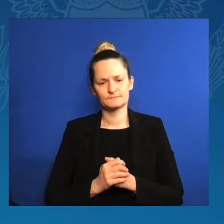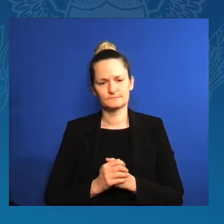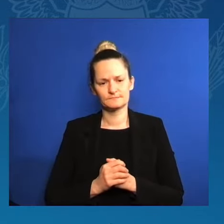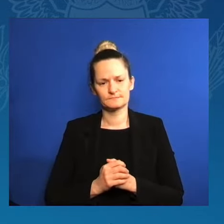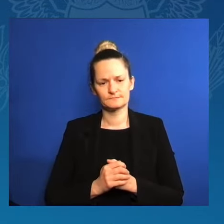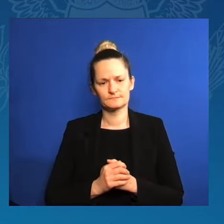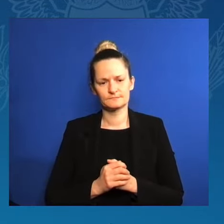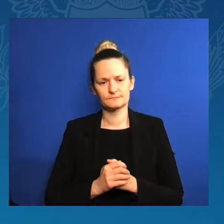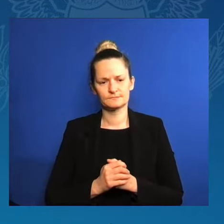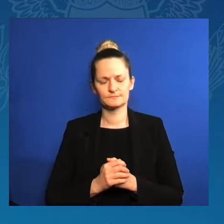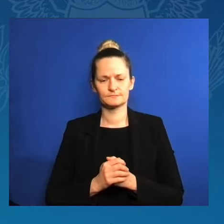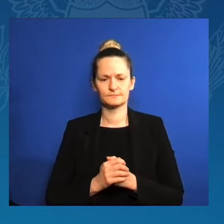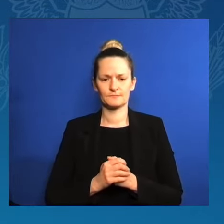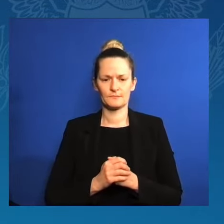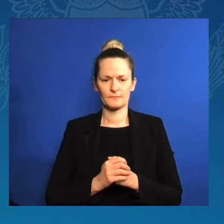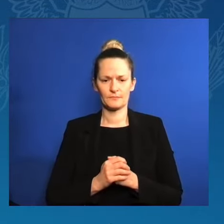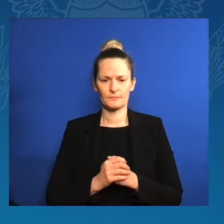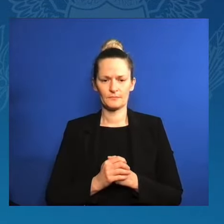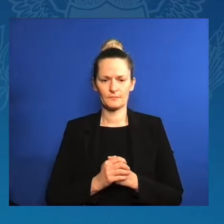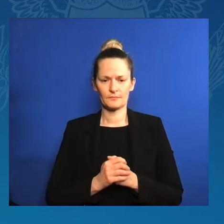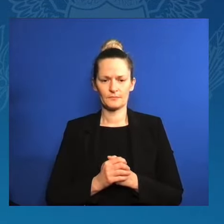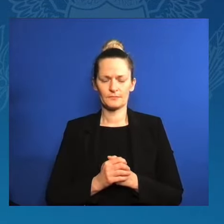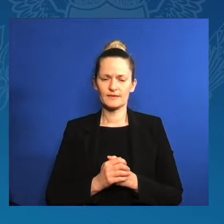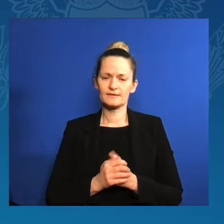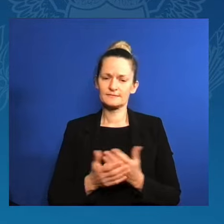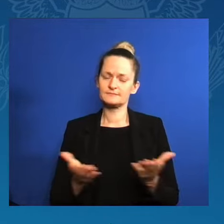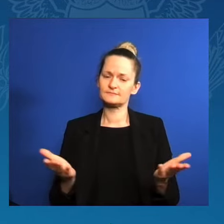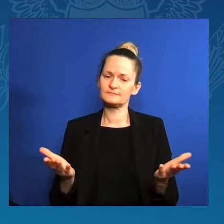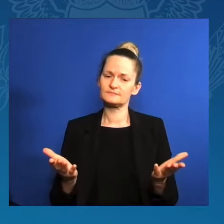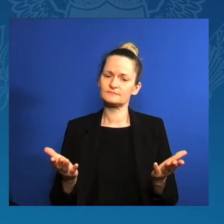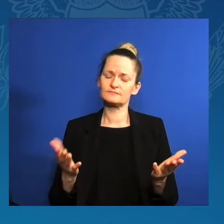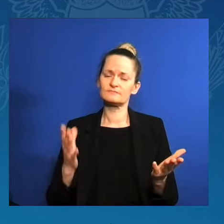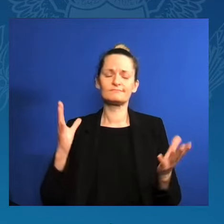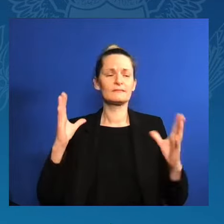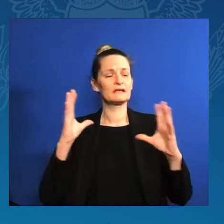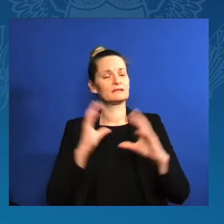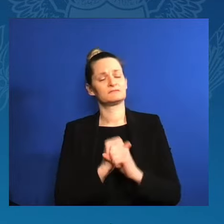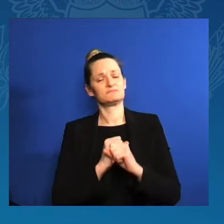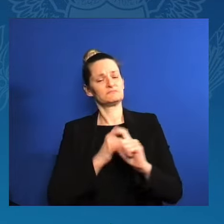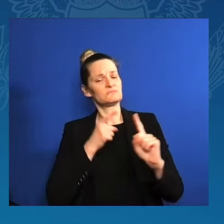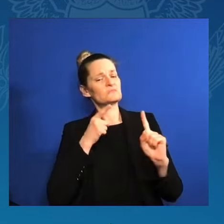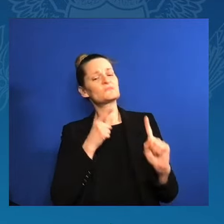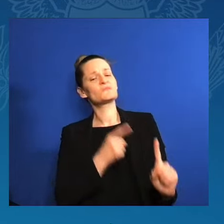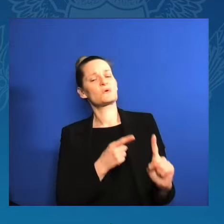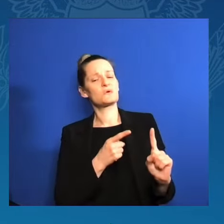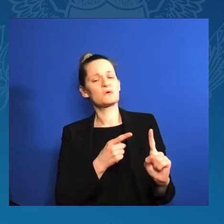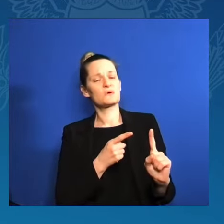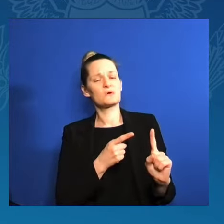And I guess the point of this is that, you know, this is not -- this should not be the subject of some political discourse.